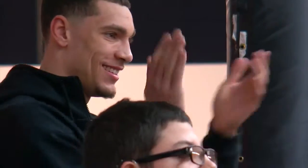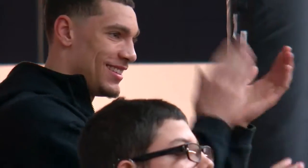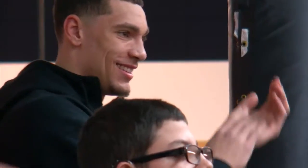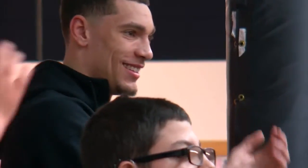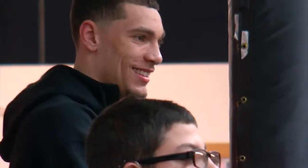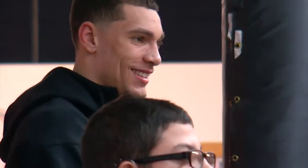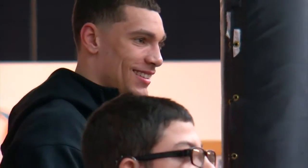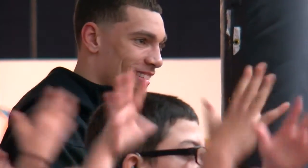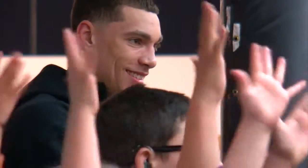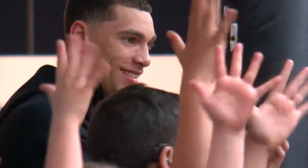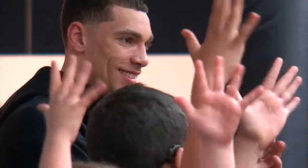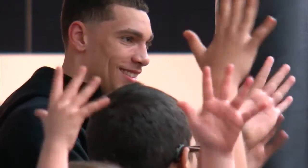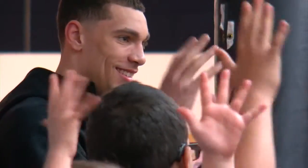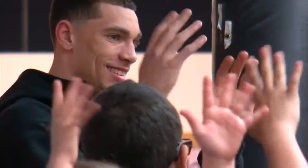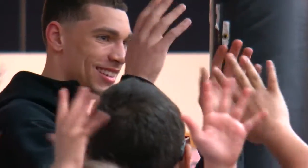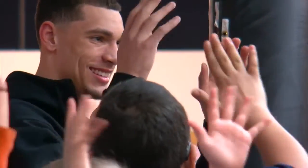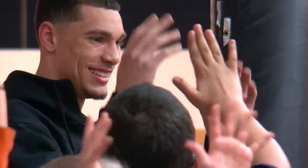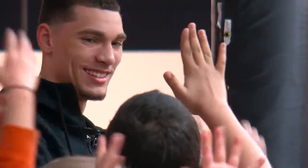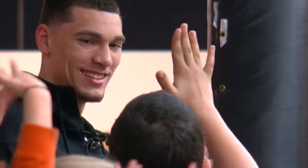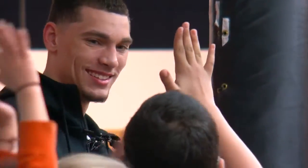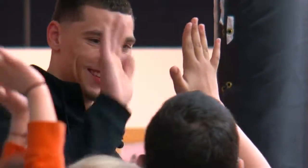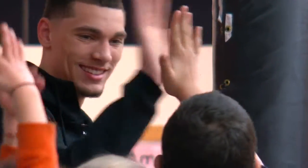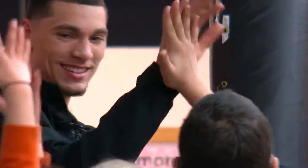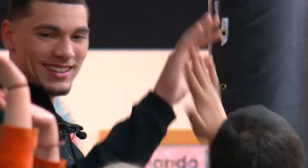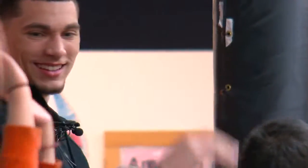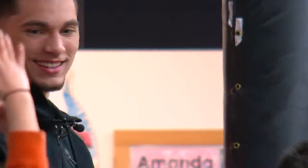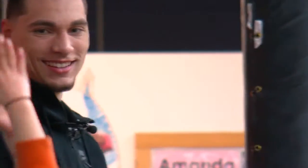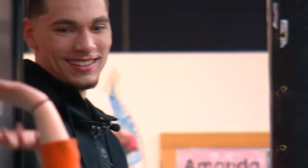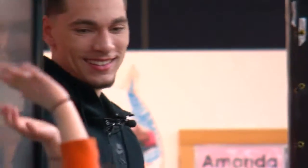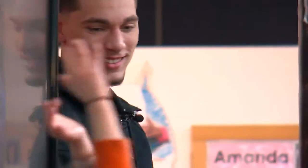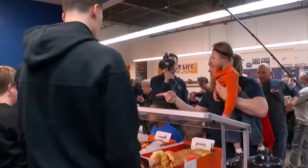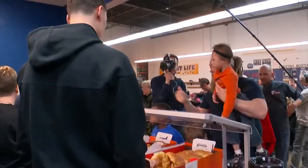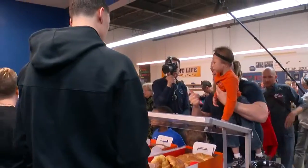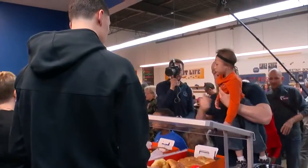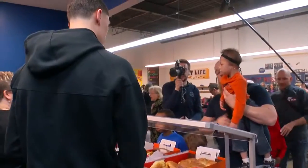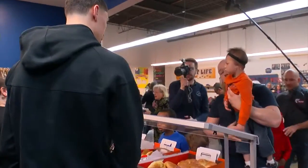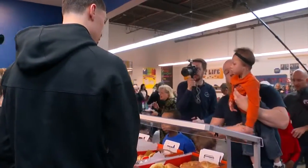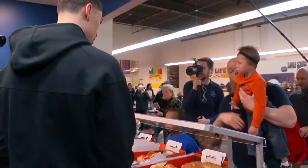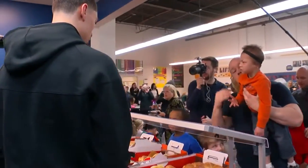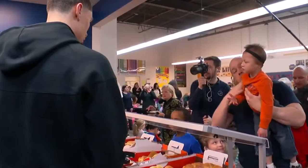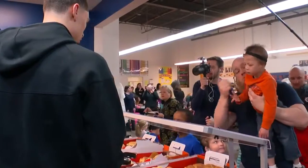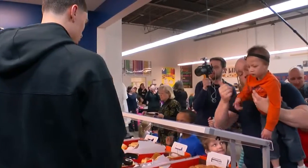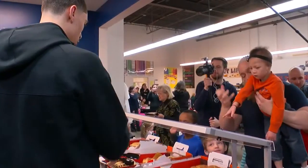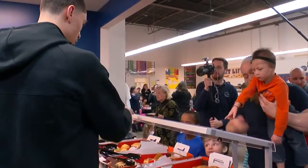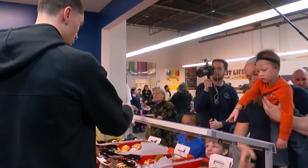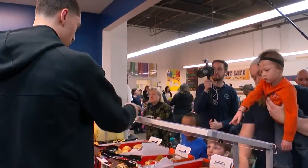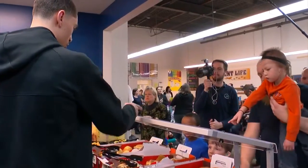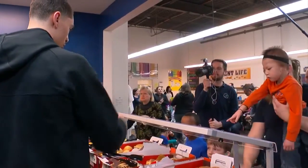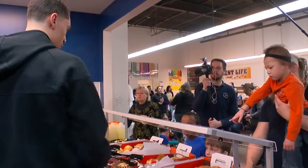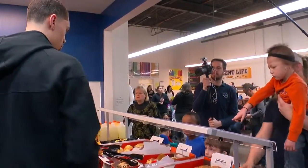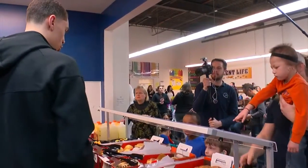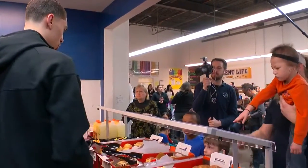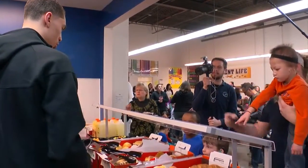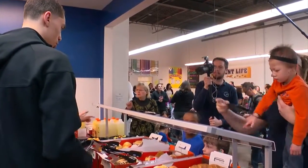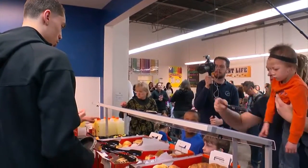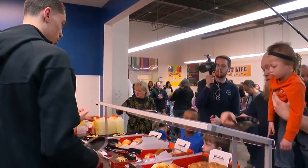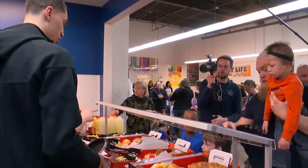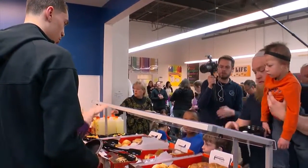THE MAIN THING. THIS IS DEEPER THAN A ONE- TIME DONATION, ZACH LAVINE HAS